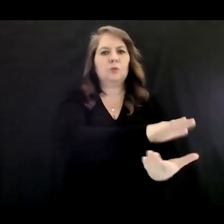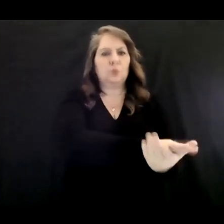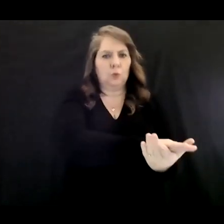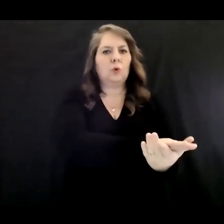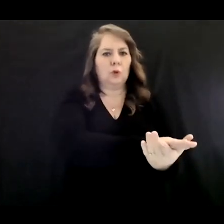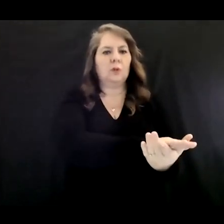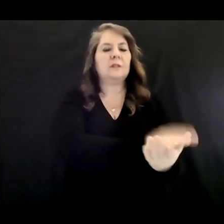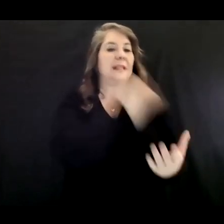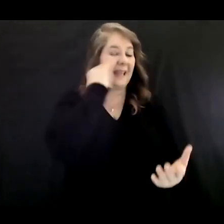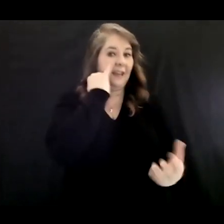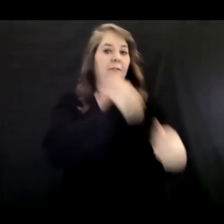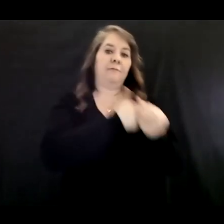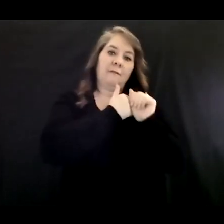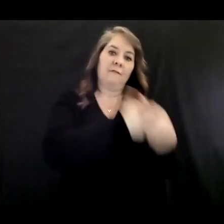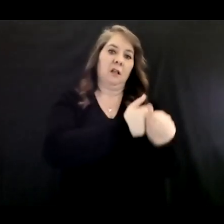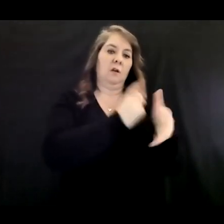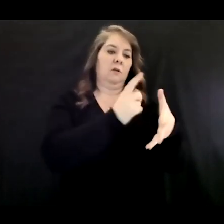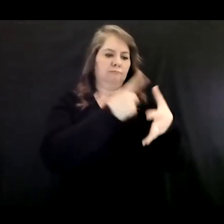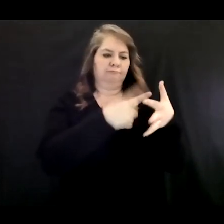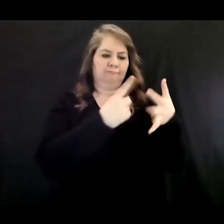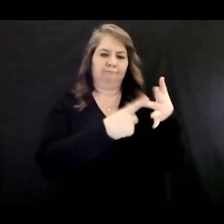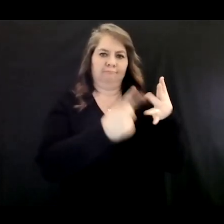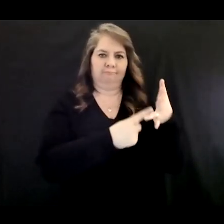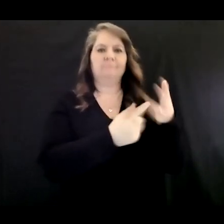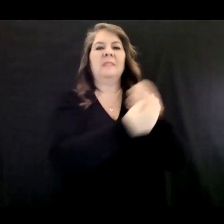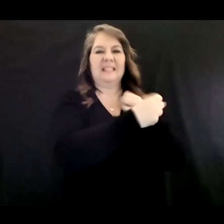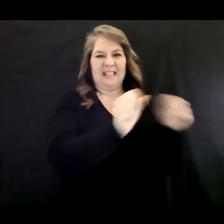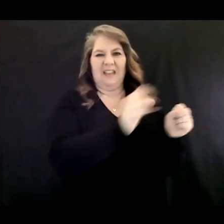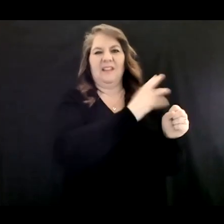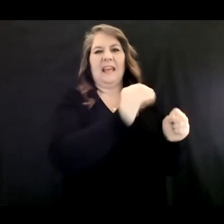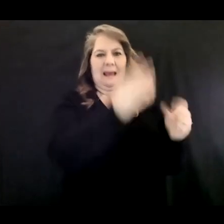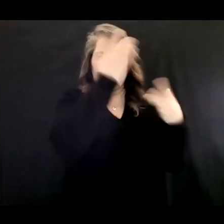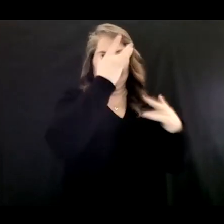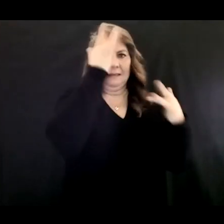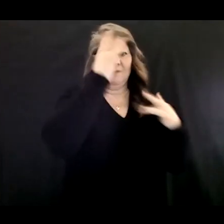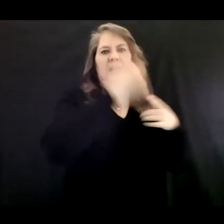the appropriate safety and infection control measures.